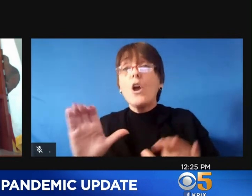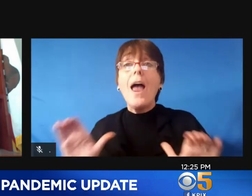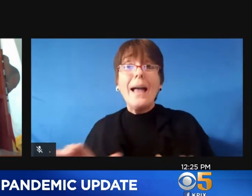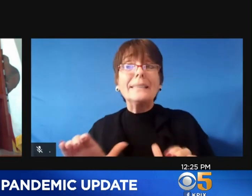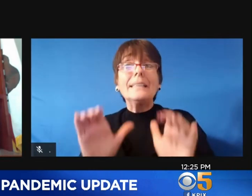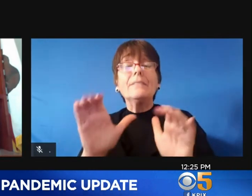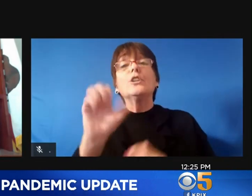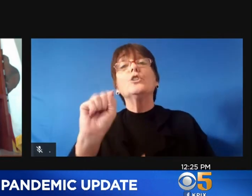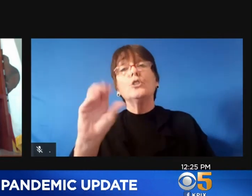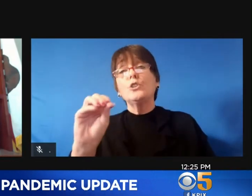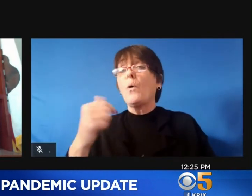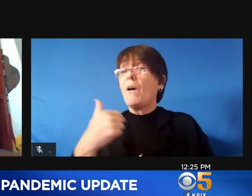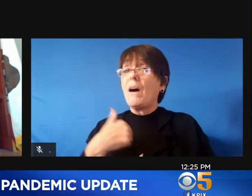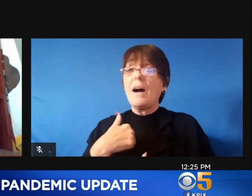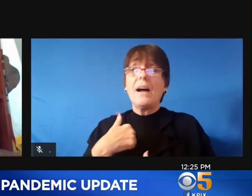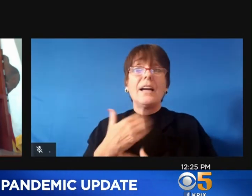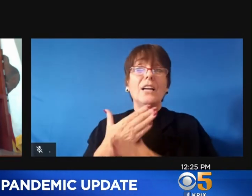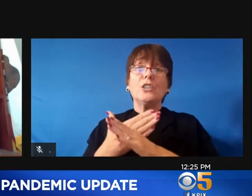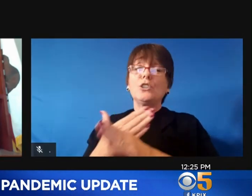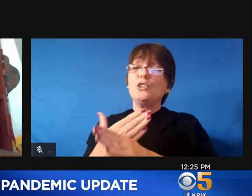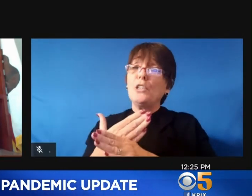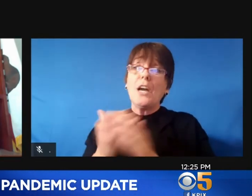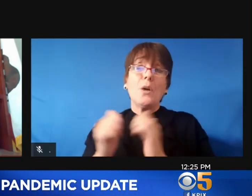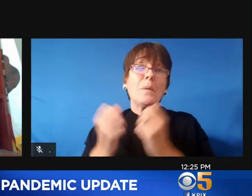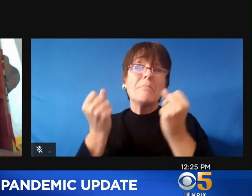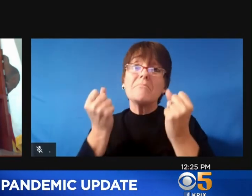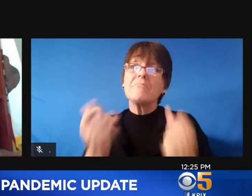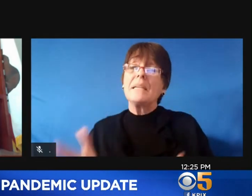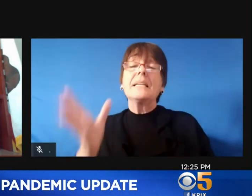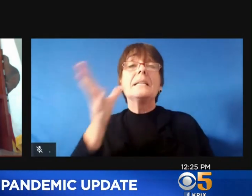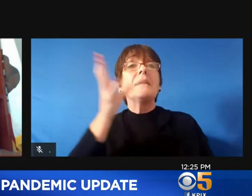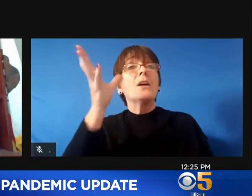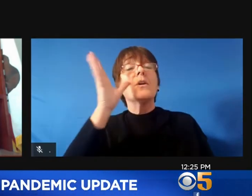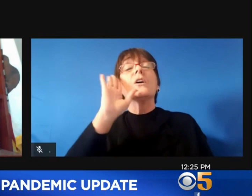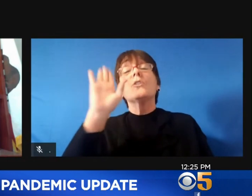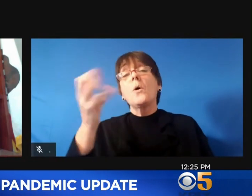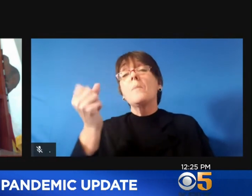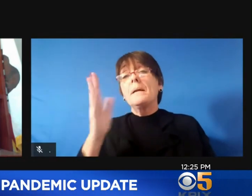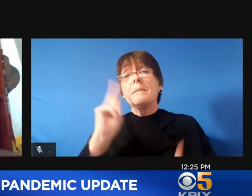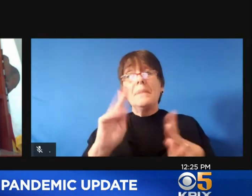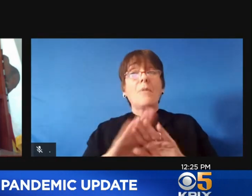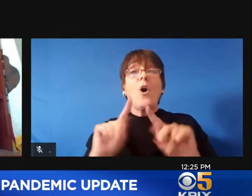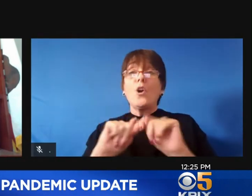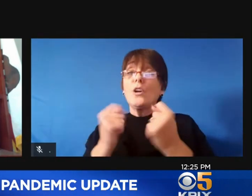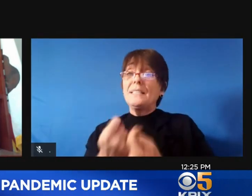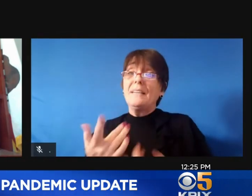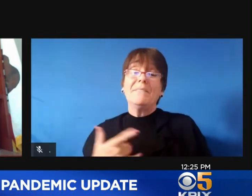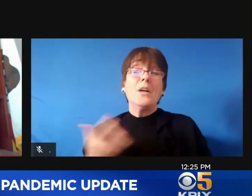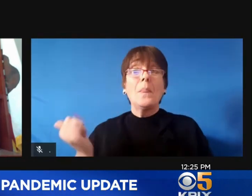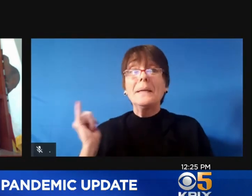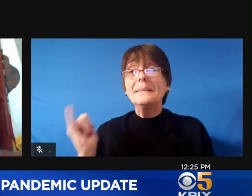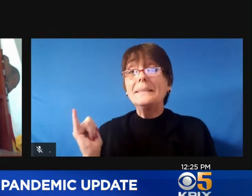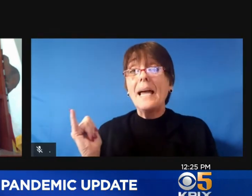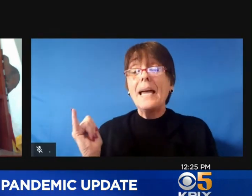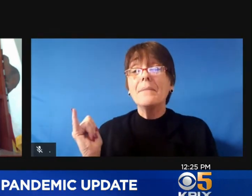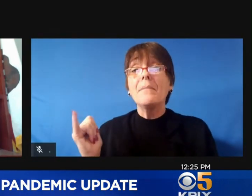PEOPLE TO HAVE THE IMPORTANT OUTLET AND IMPORTANT EXPRESSION OF ACTIVITIES.